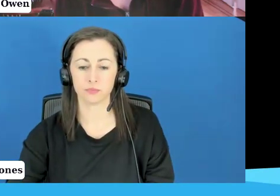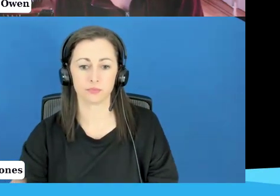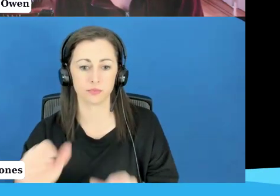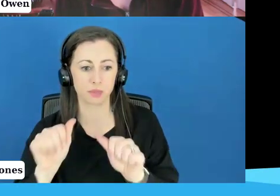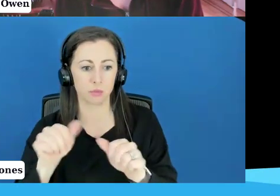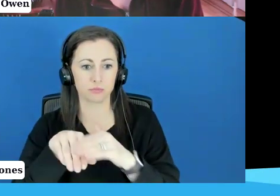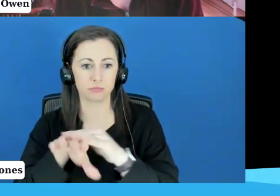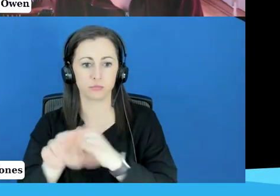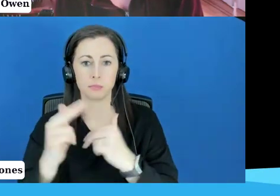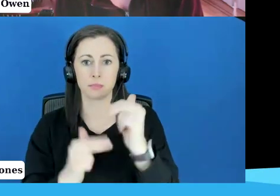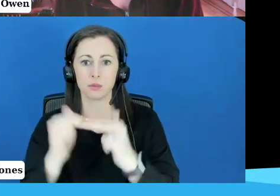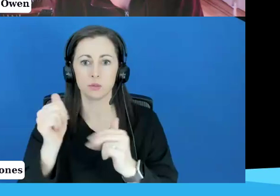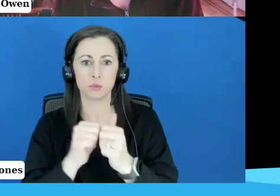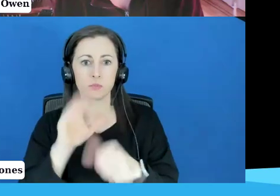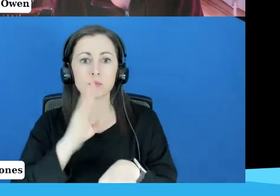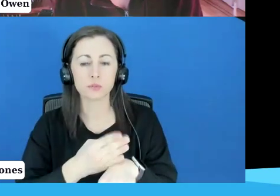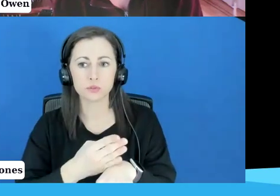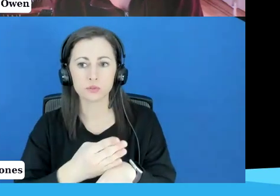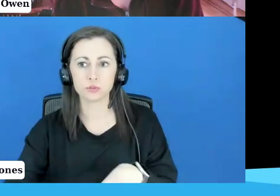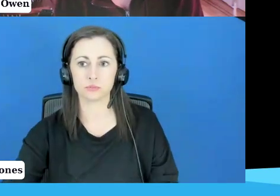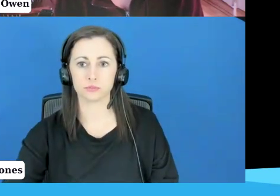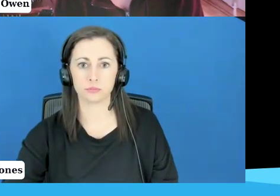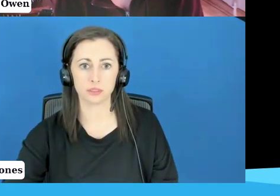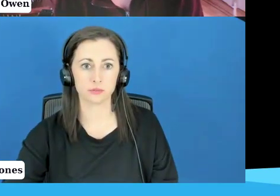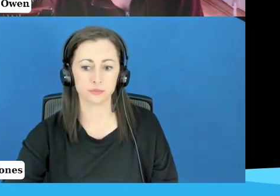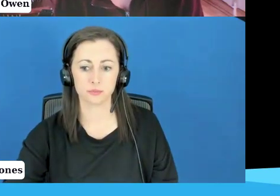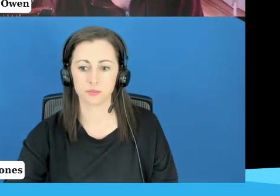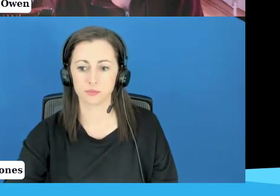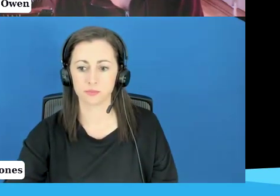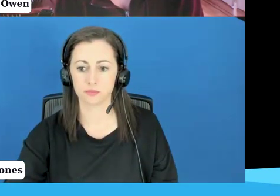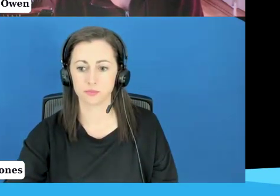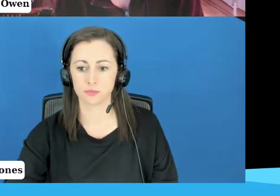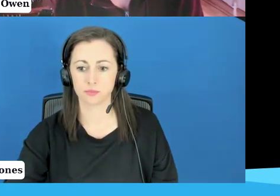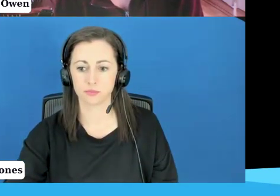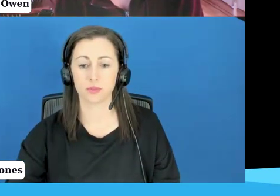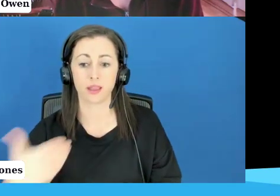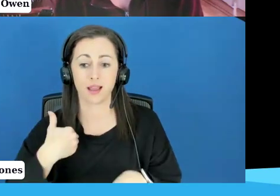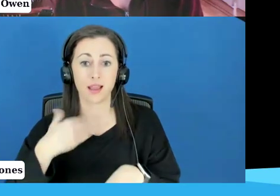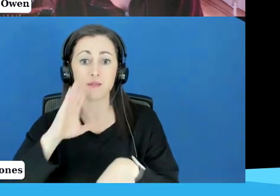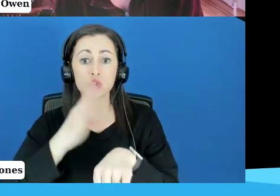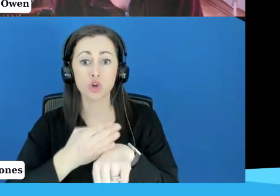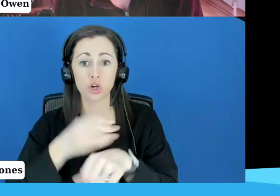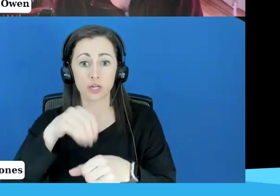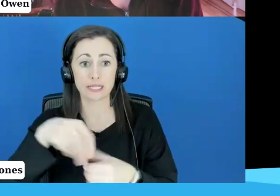and it is wheelchair friendly or accessible to me. I have a daughter that's in dance and I remember when she first,